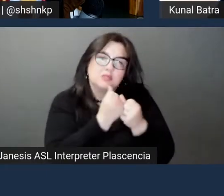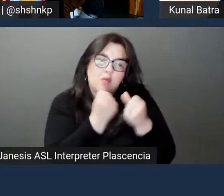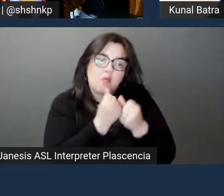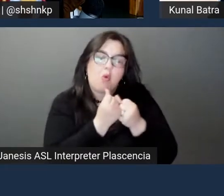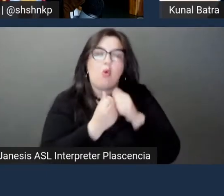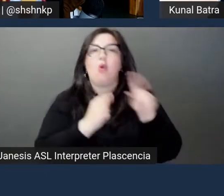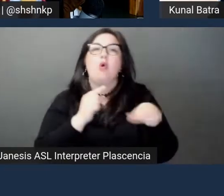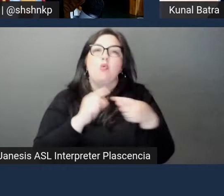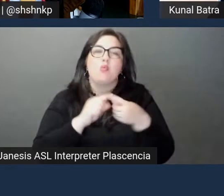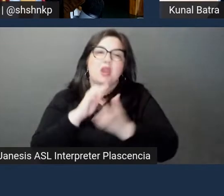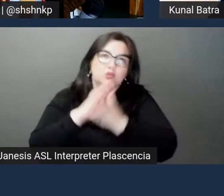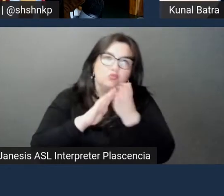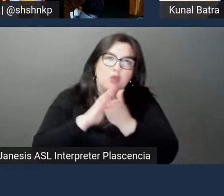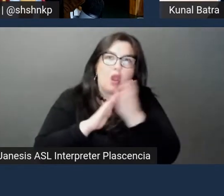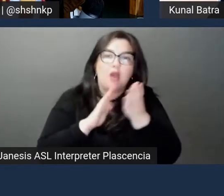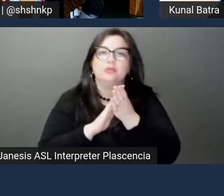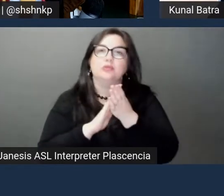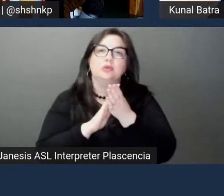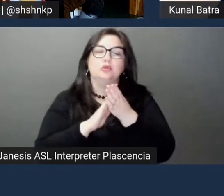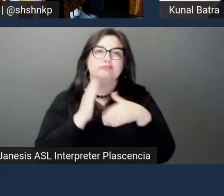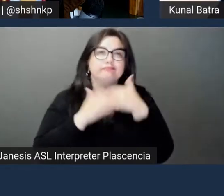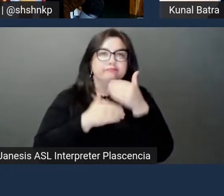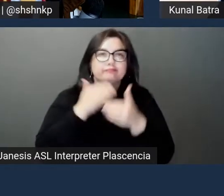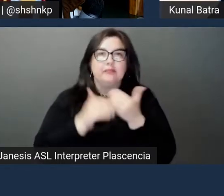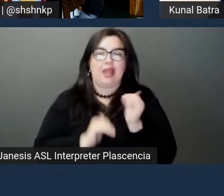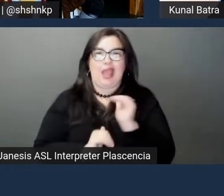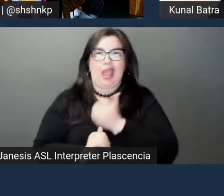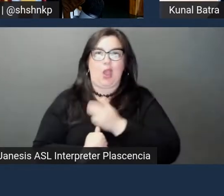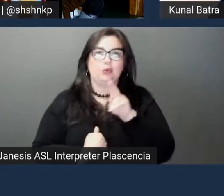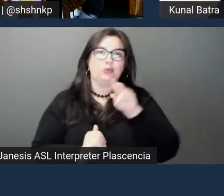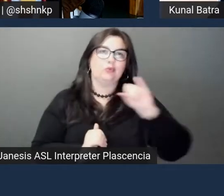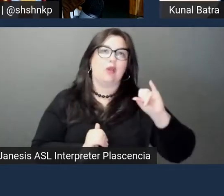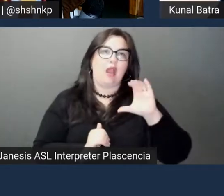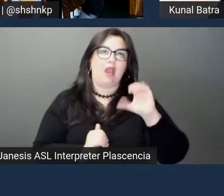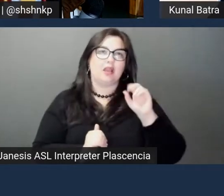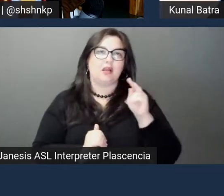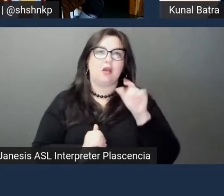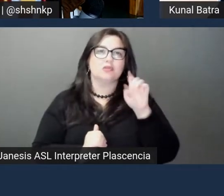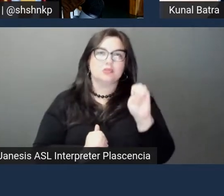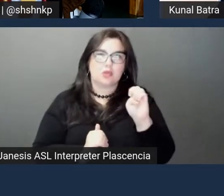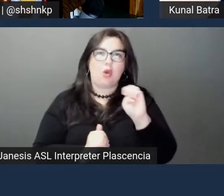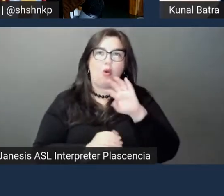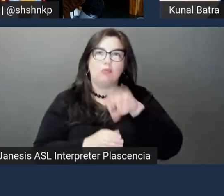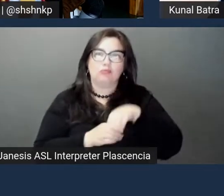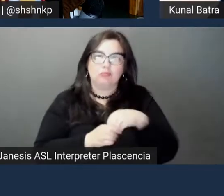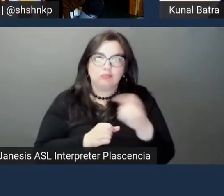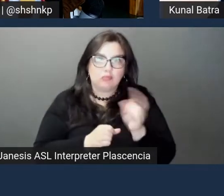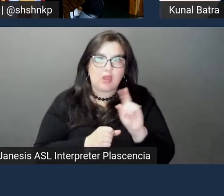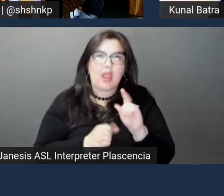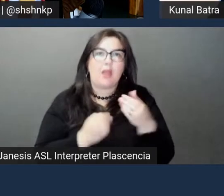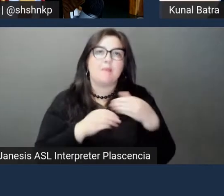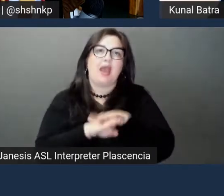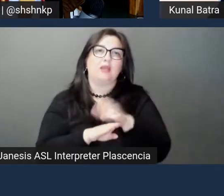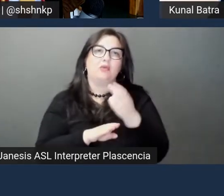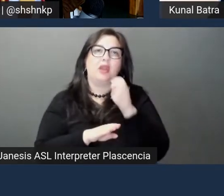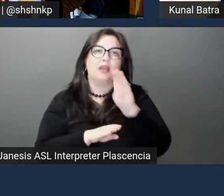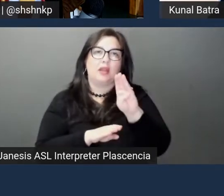and walk through our UI console in Migration Hub, we basically have your input, your business goals,